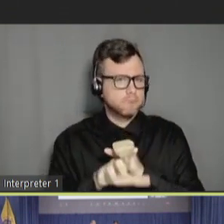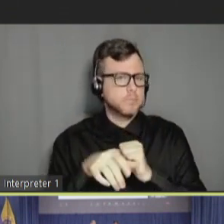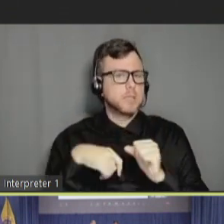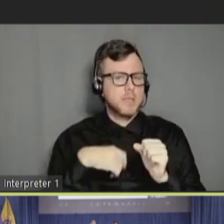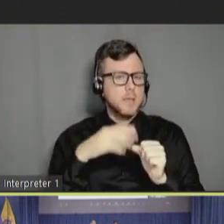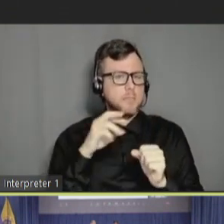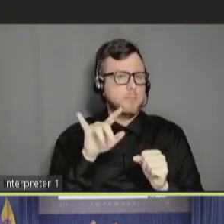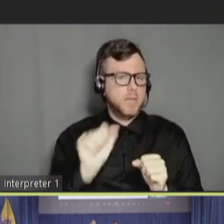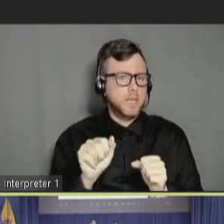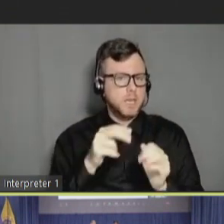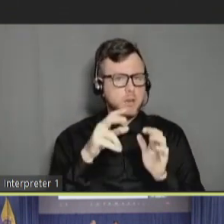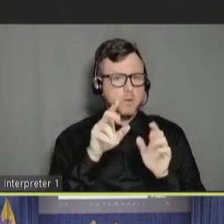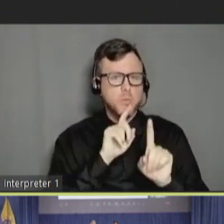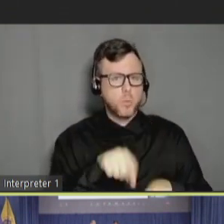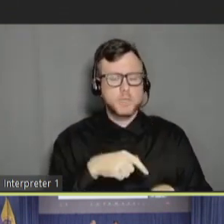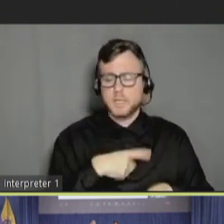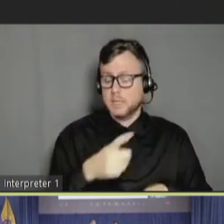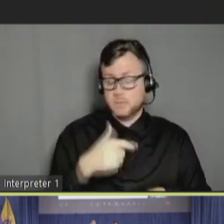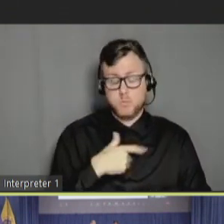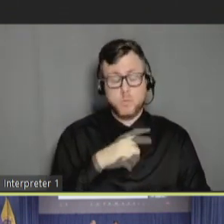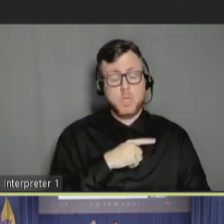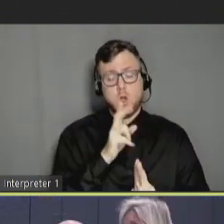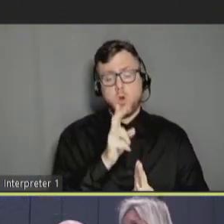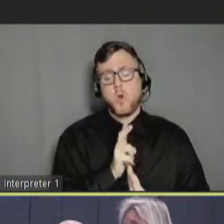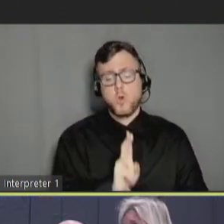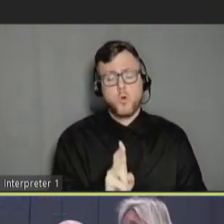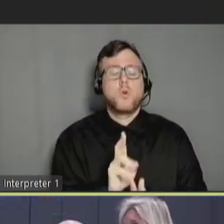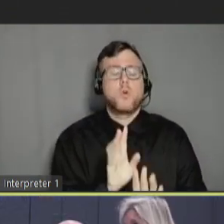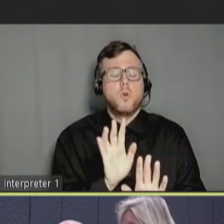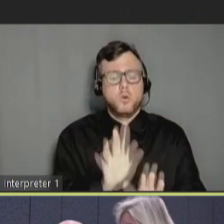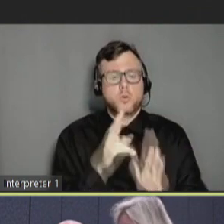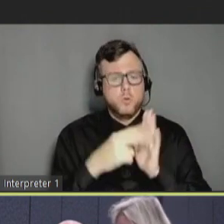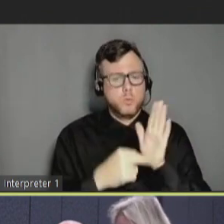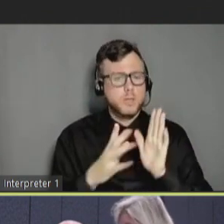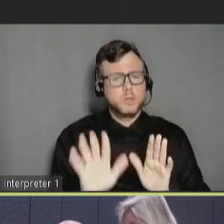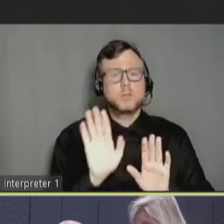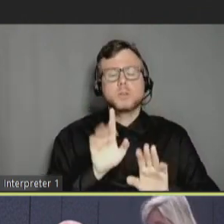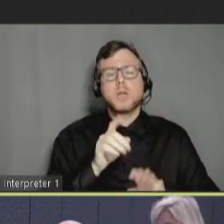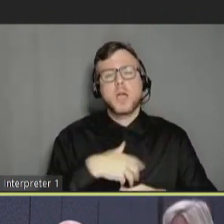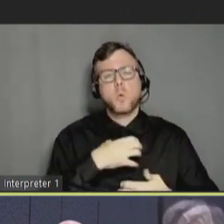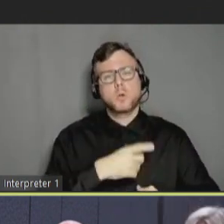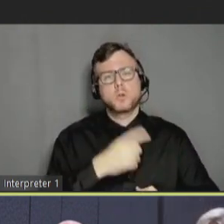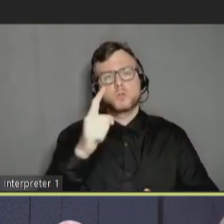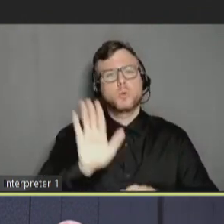was an honor for me to hear what you're doing. And I wish you the greatest success. Thank you.